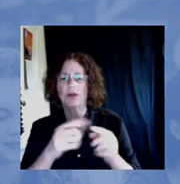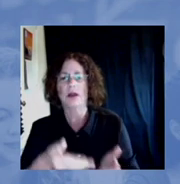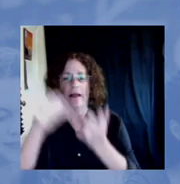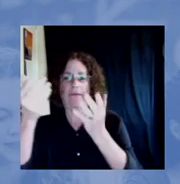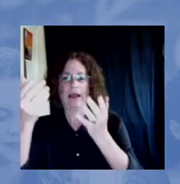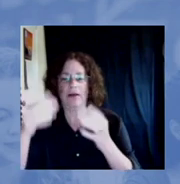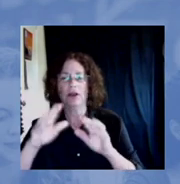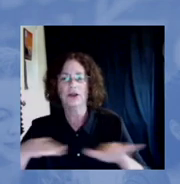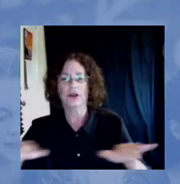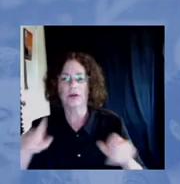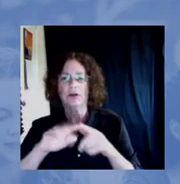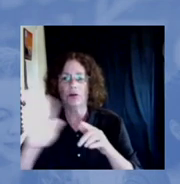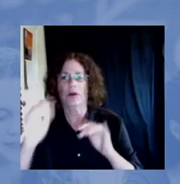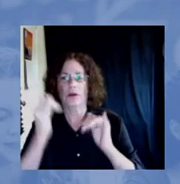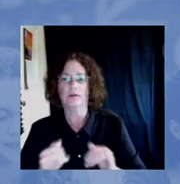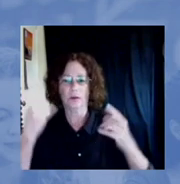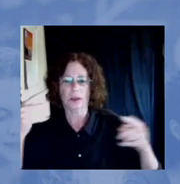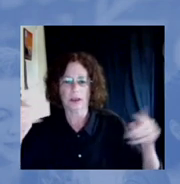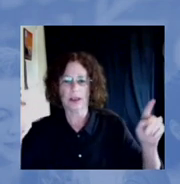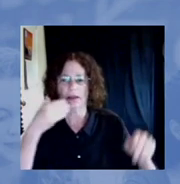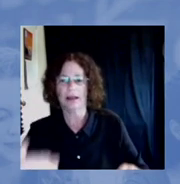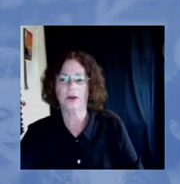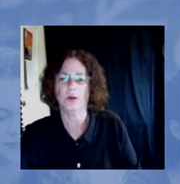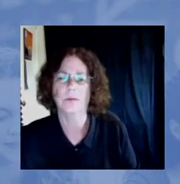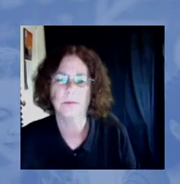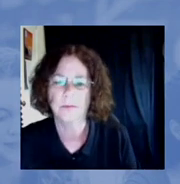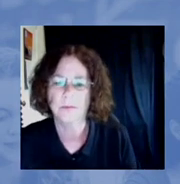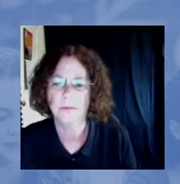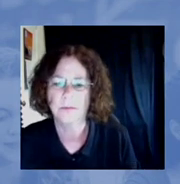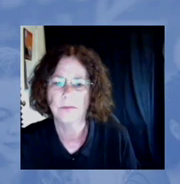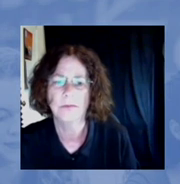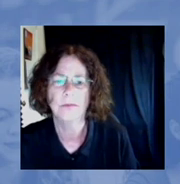INDIVIDUAL SUCCESSES. THANK YOU. BEAUTIFUL. >> THANK YOU VERY MUCH, DEPUTY SECRETARY,